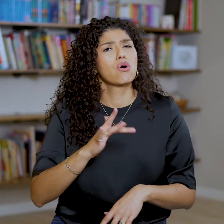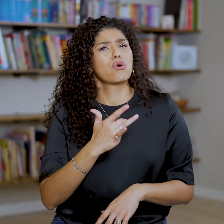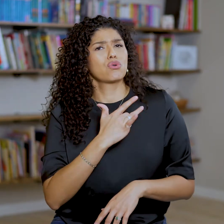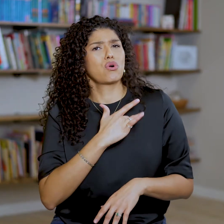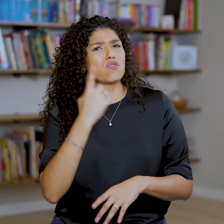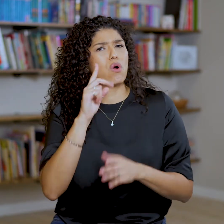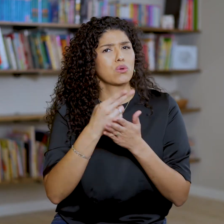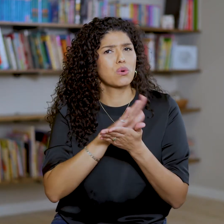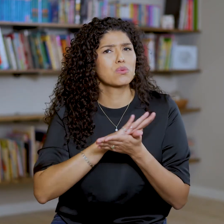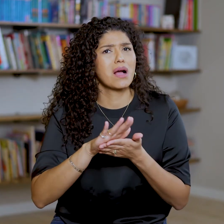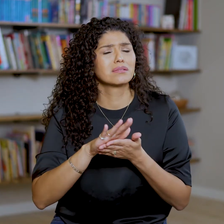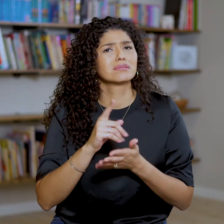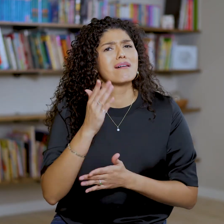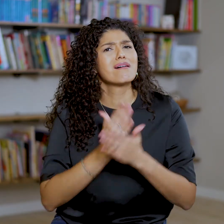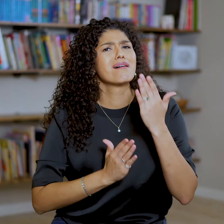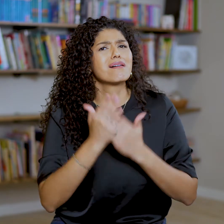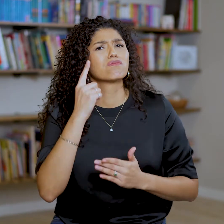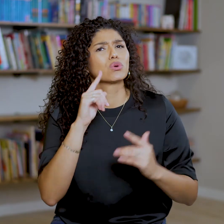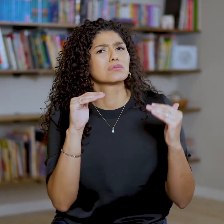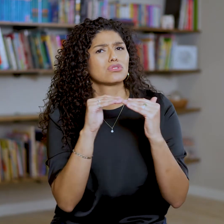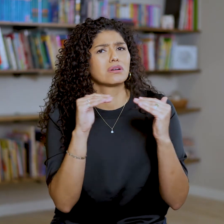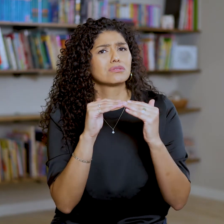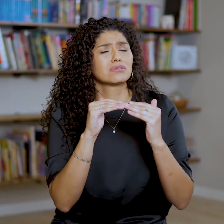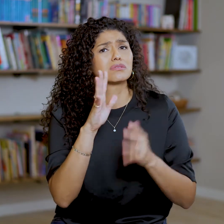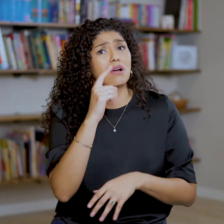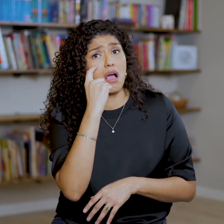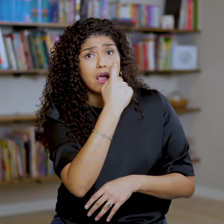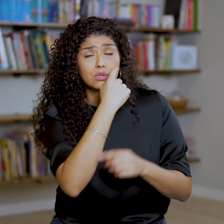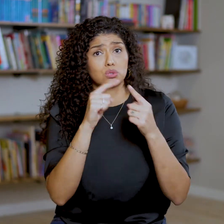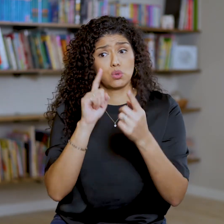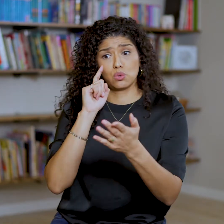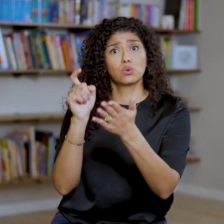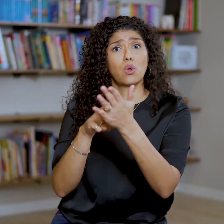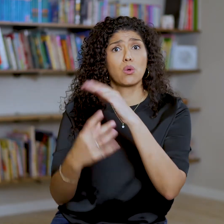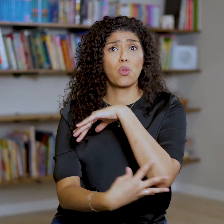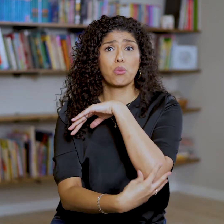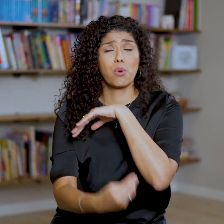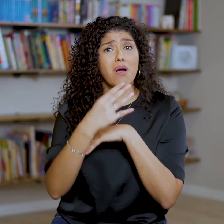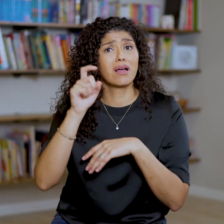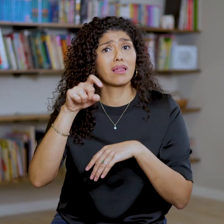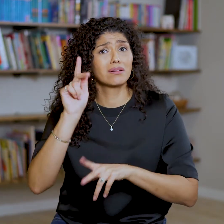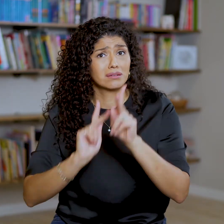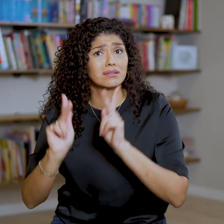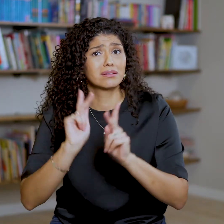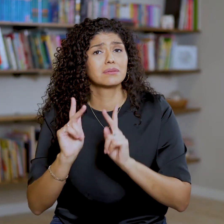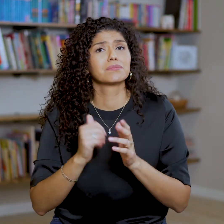a heart for righteousness, a hand for justice, an eye to see the poor and needy.